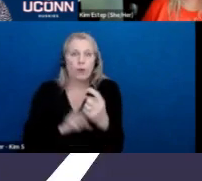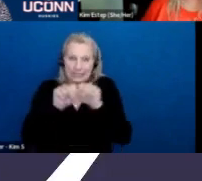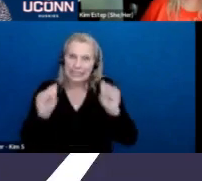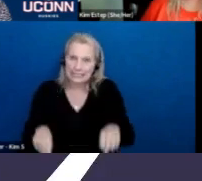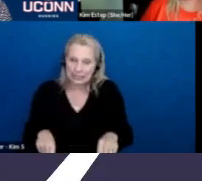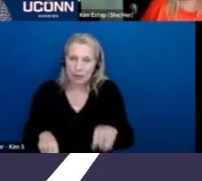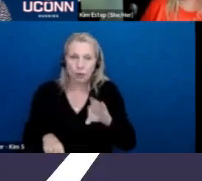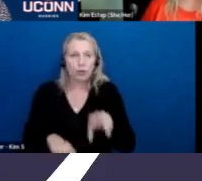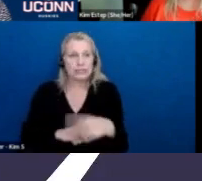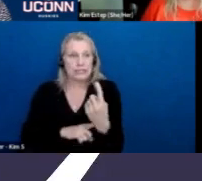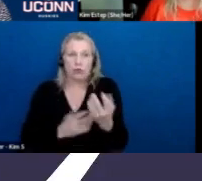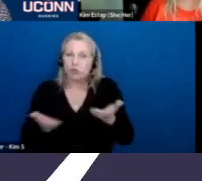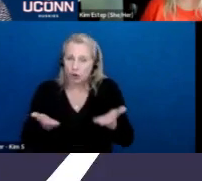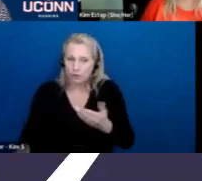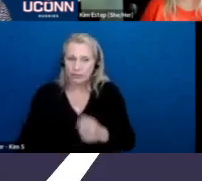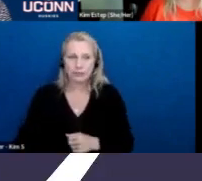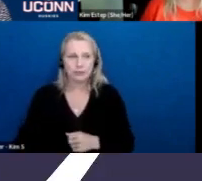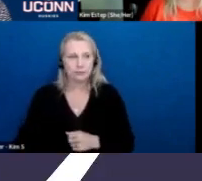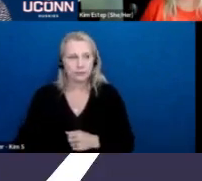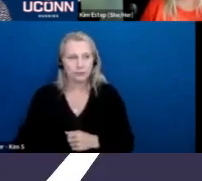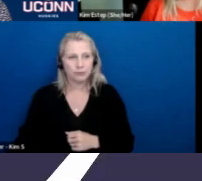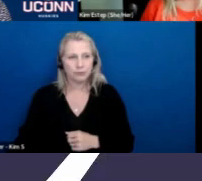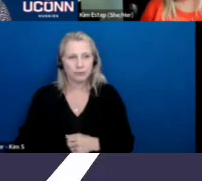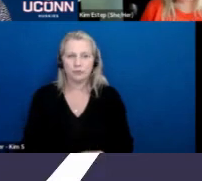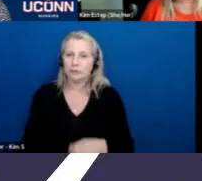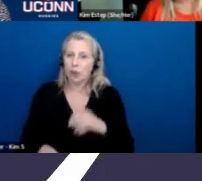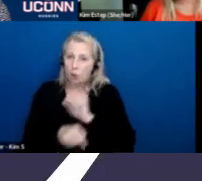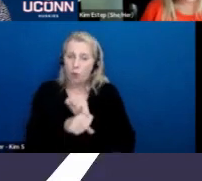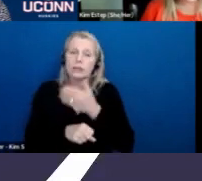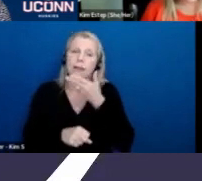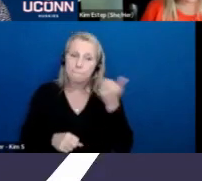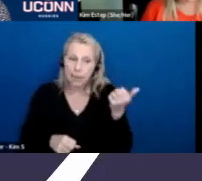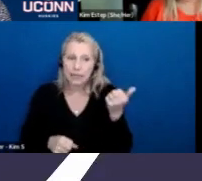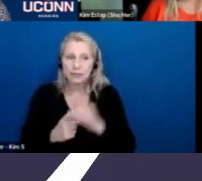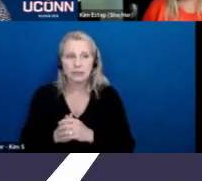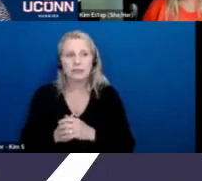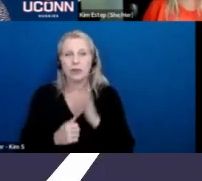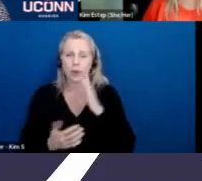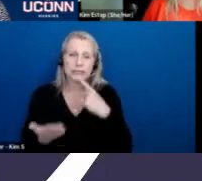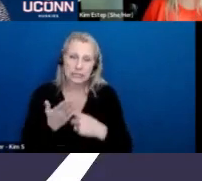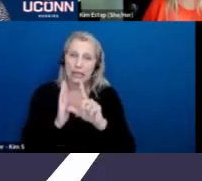single service. And it works best we're going to talk about this later. It does work best